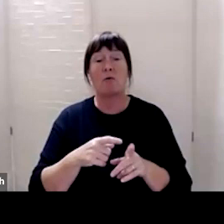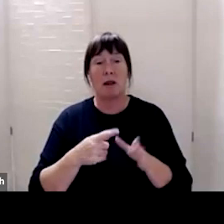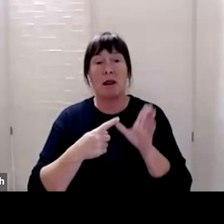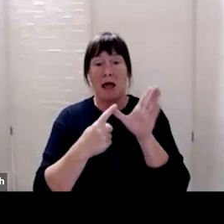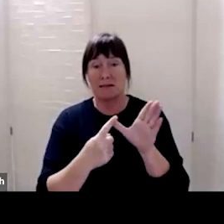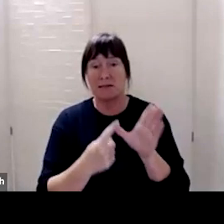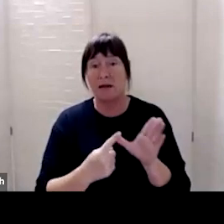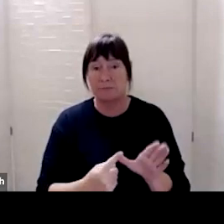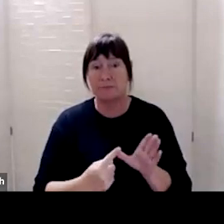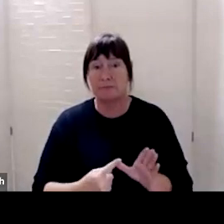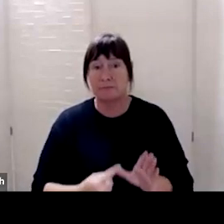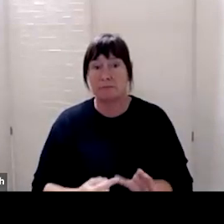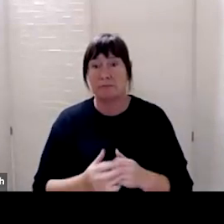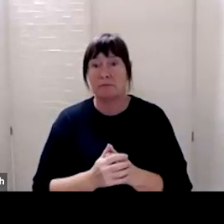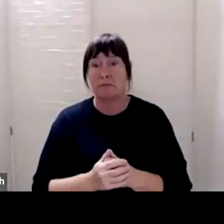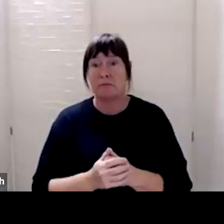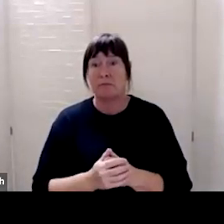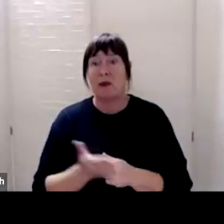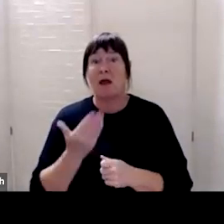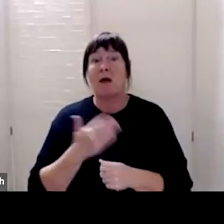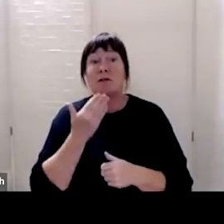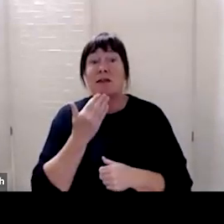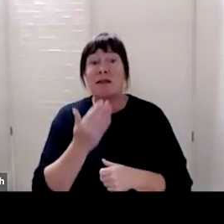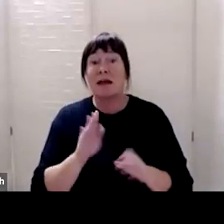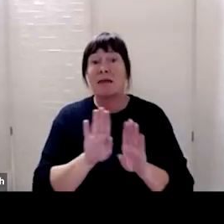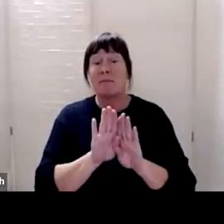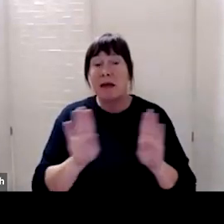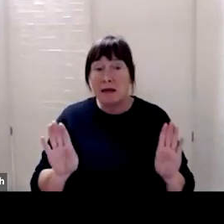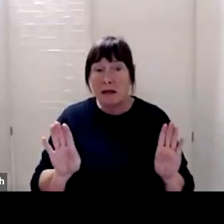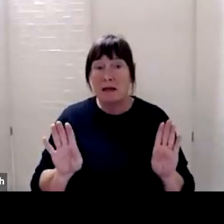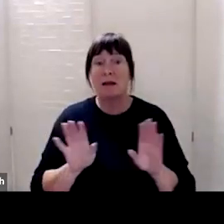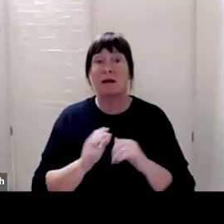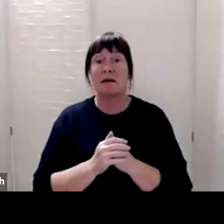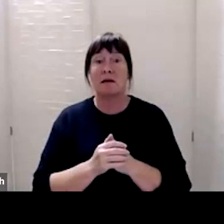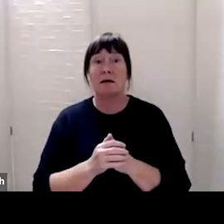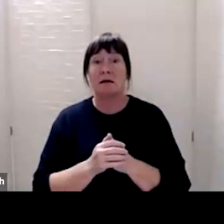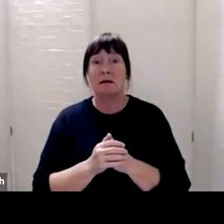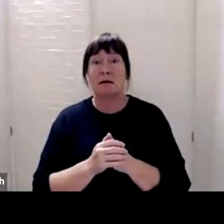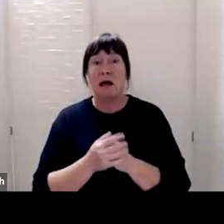So I’d just like to thank the panel. I see some comments around